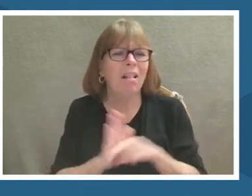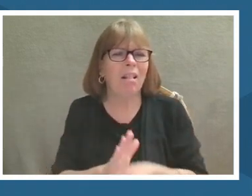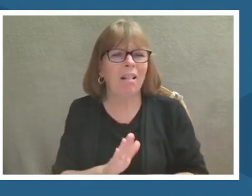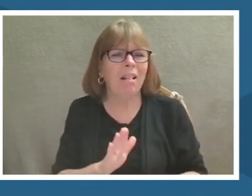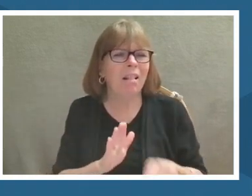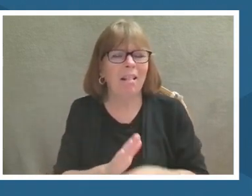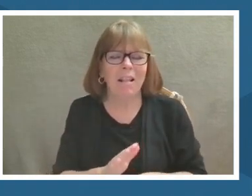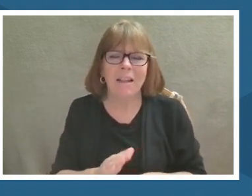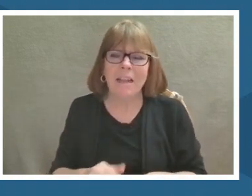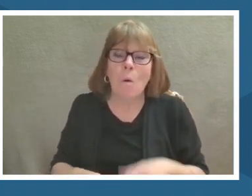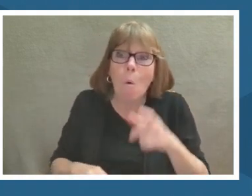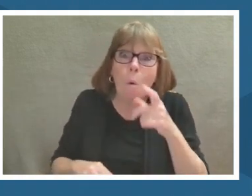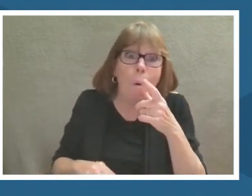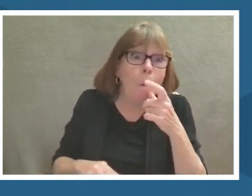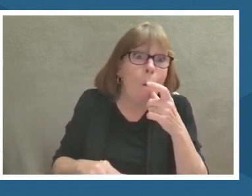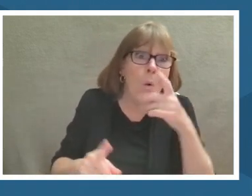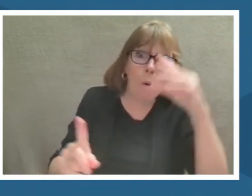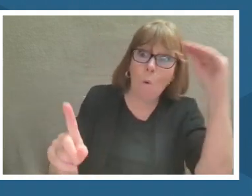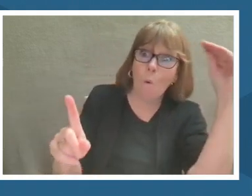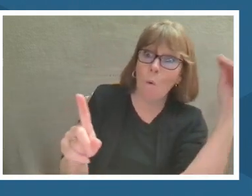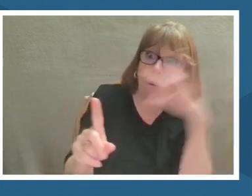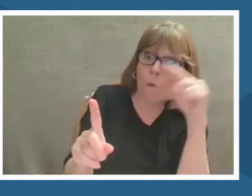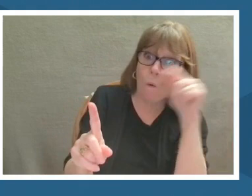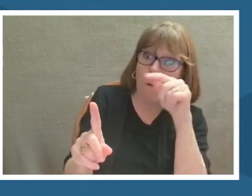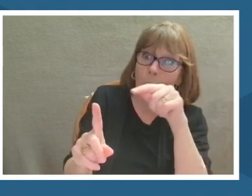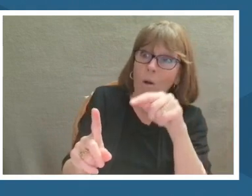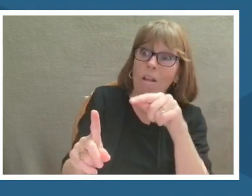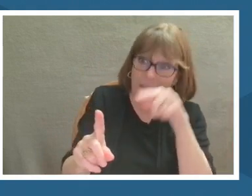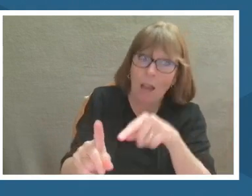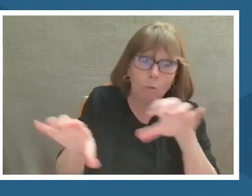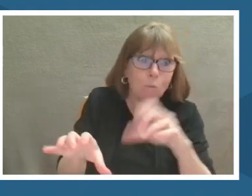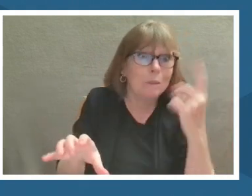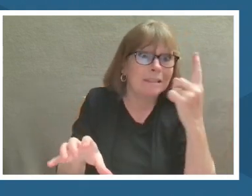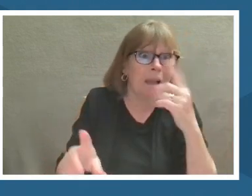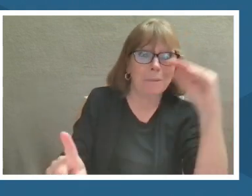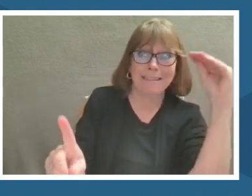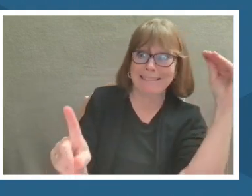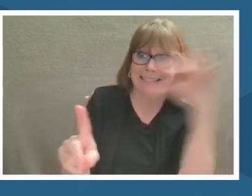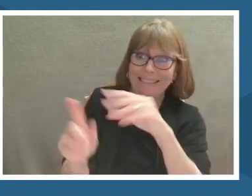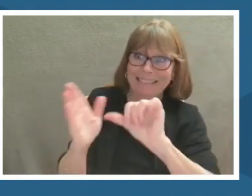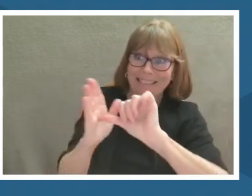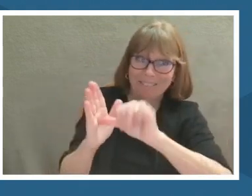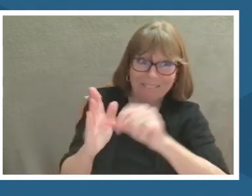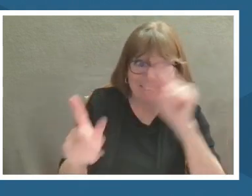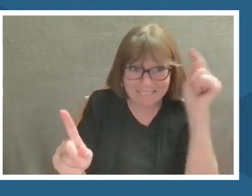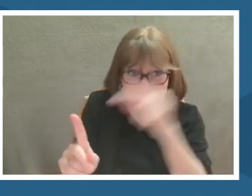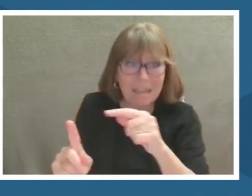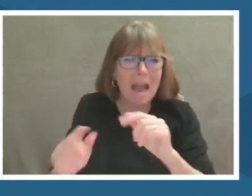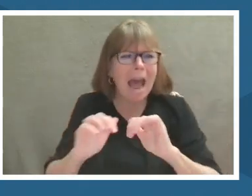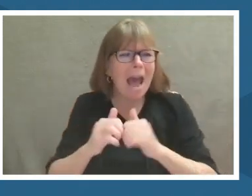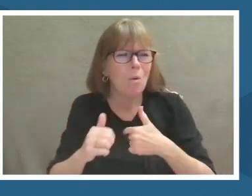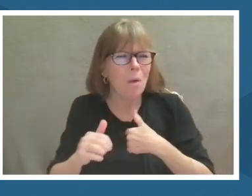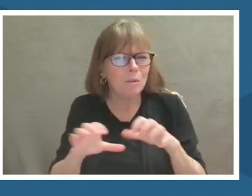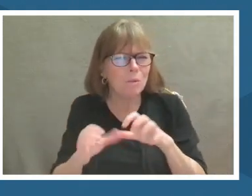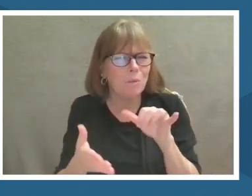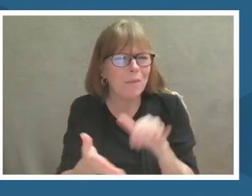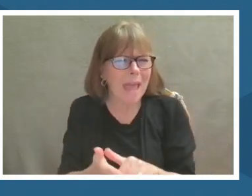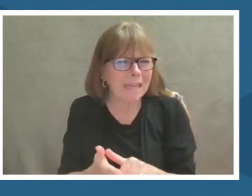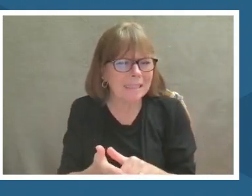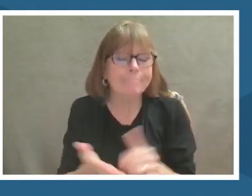something those are all things that start to move outside of just the scientific model and